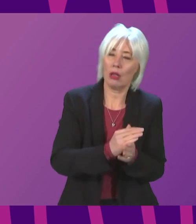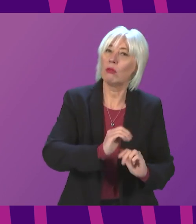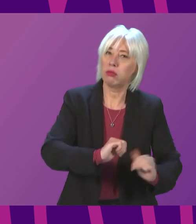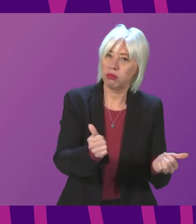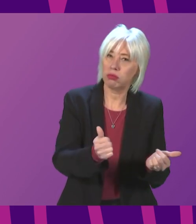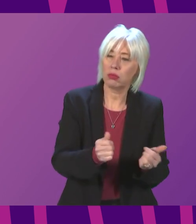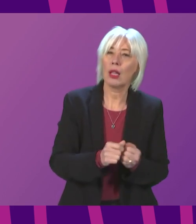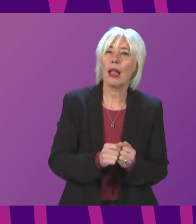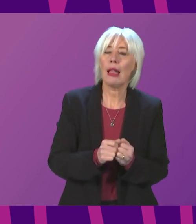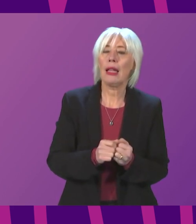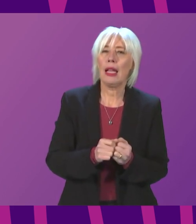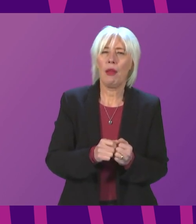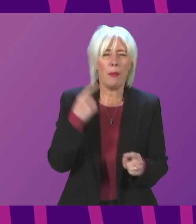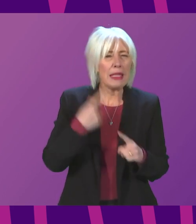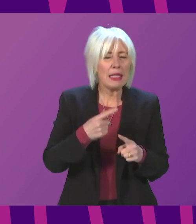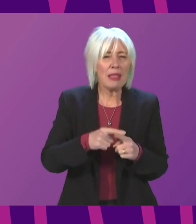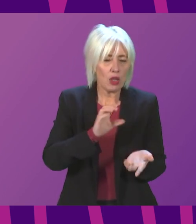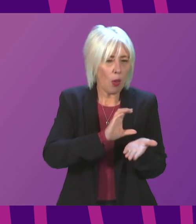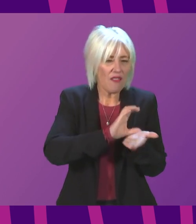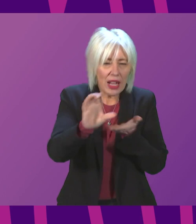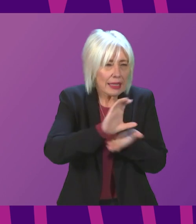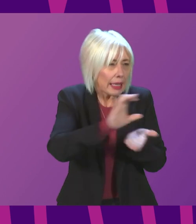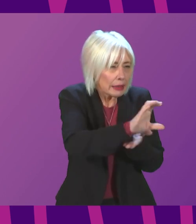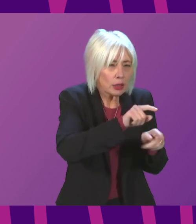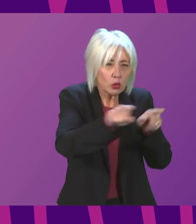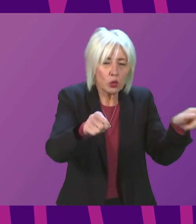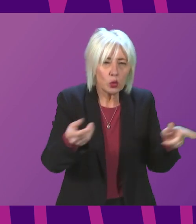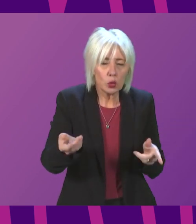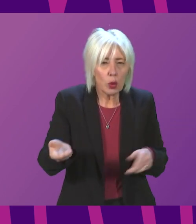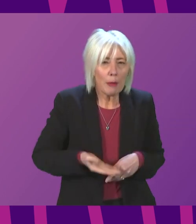the speed of distribution and the risk of businesses going bust and people losing jobs,